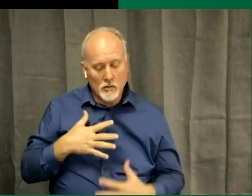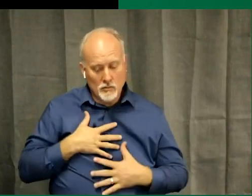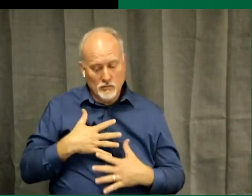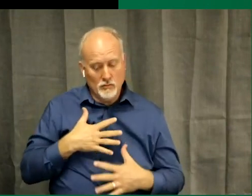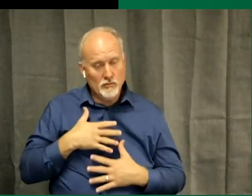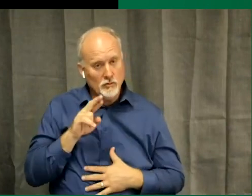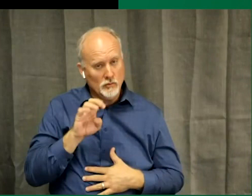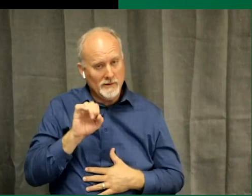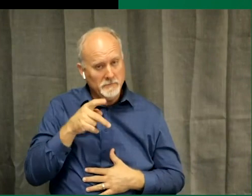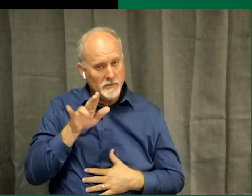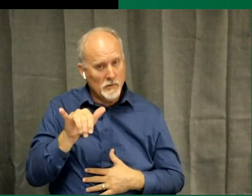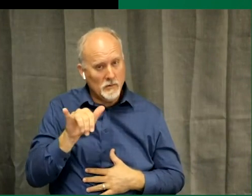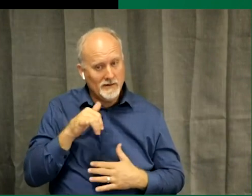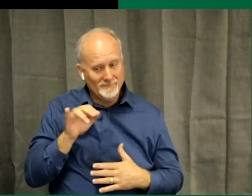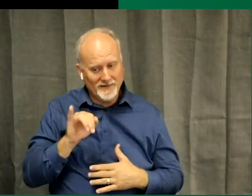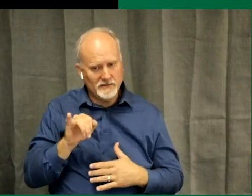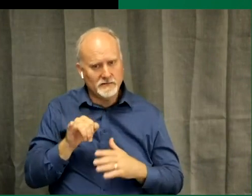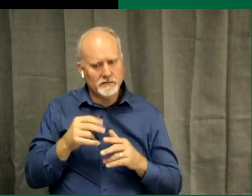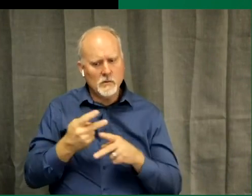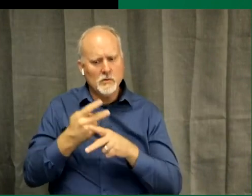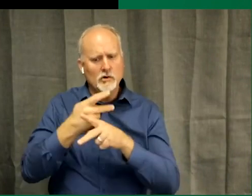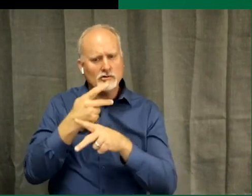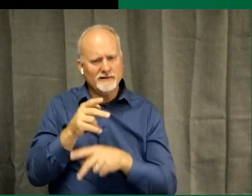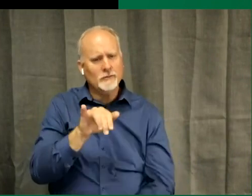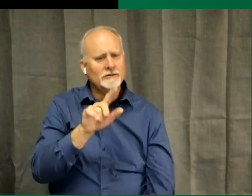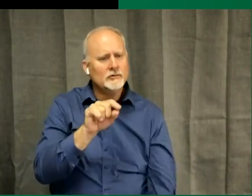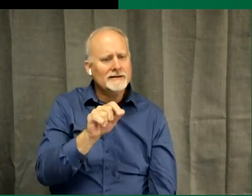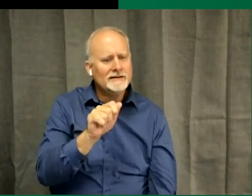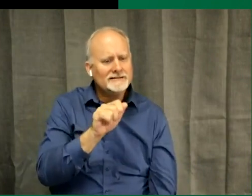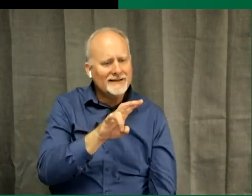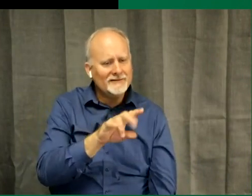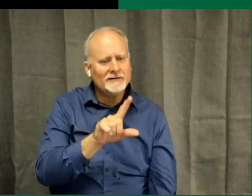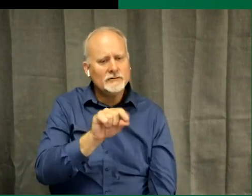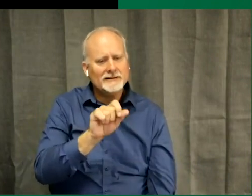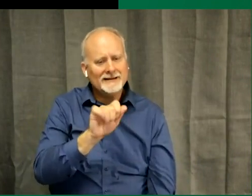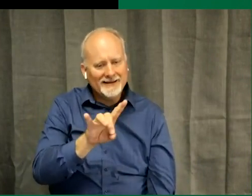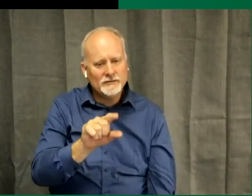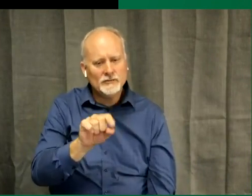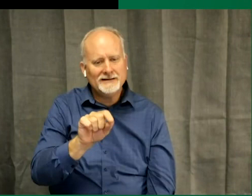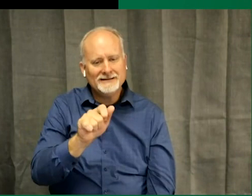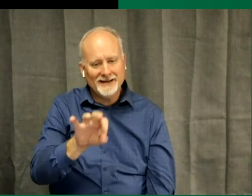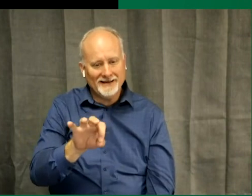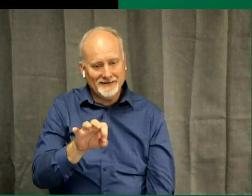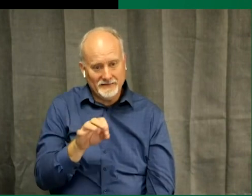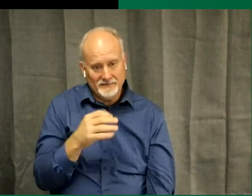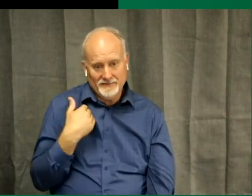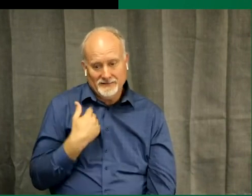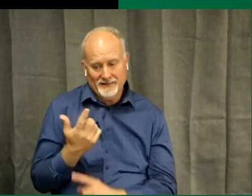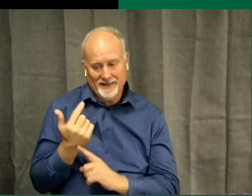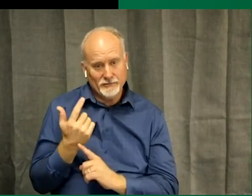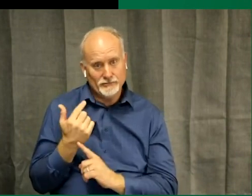up dramatically after spring break this is 2017 18 and 19. you can see in 2019 roughly uh or not